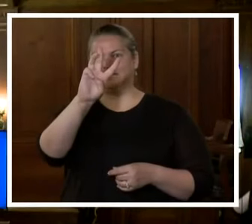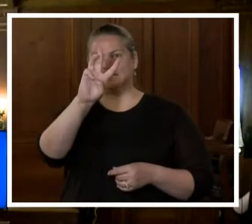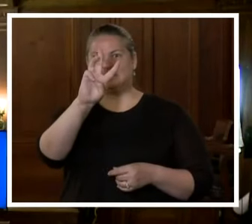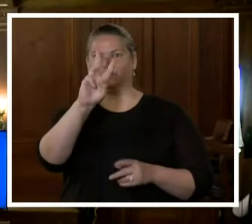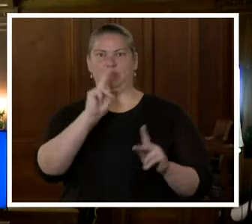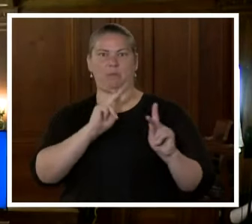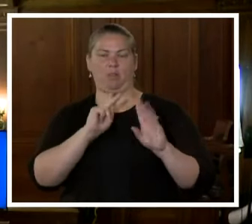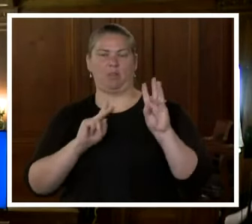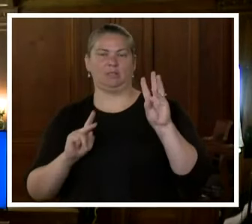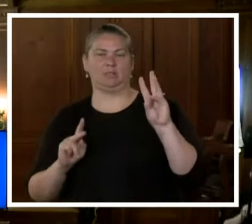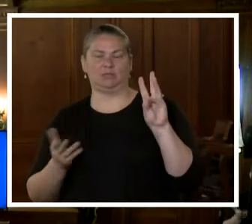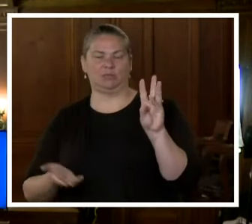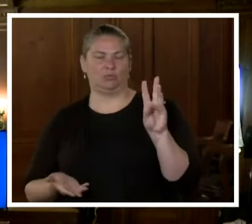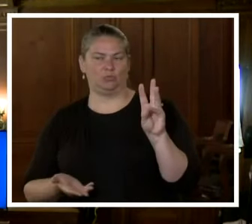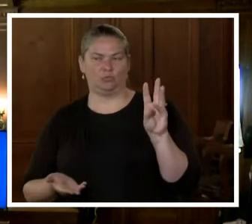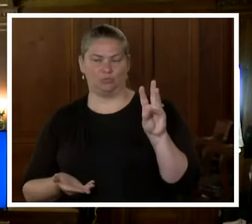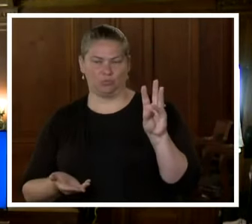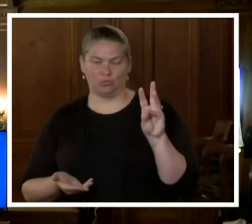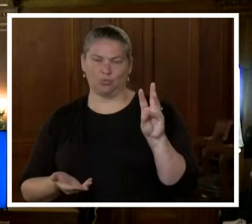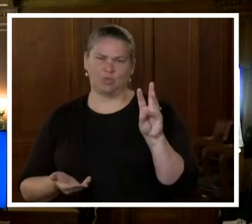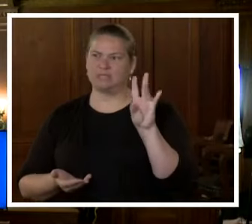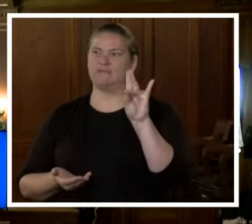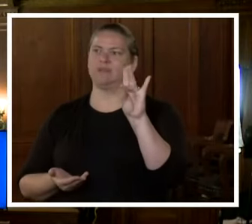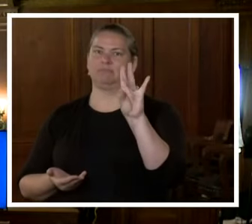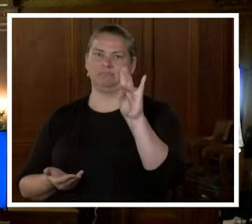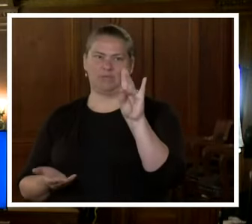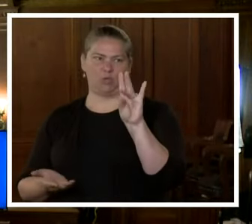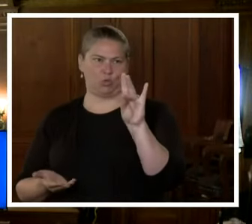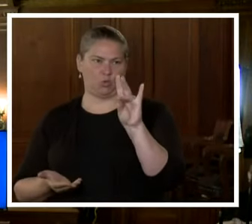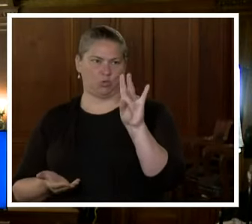ACTIONS THAT HAVE TO BE TAKEN.